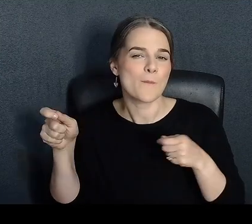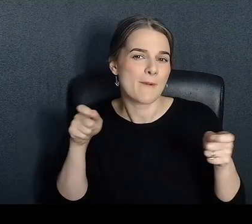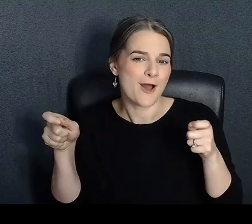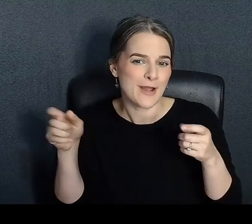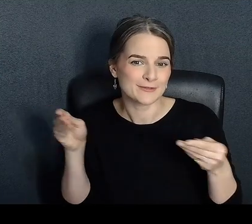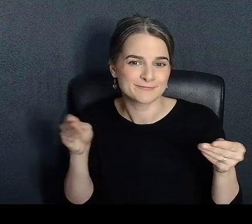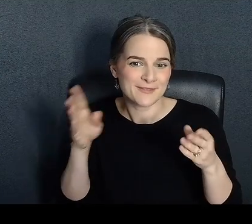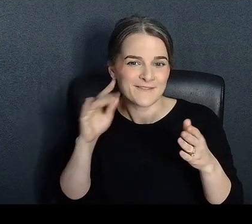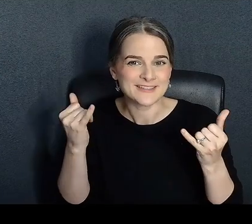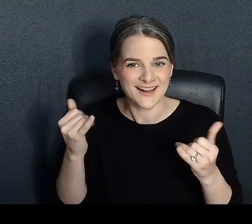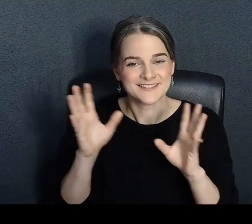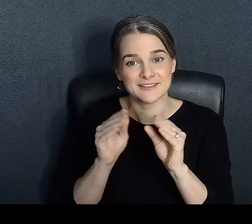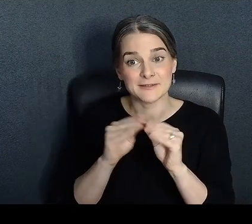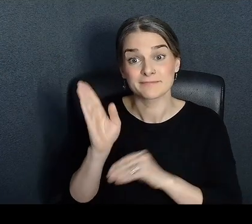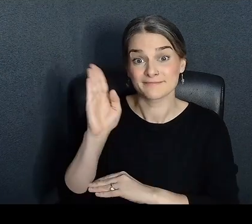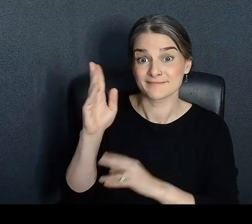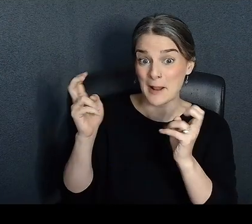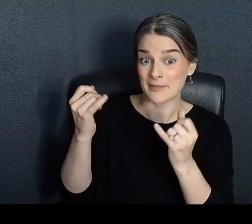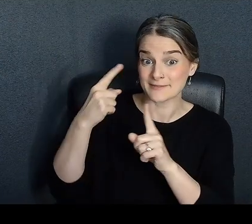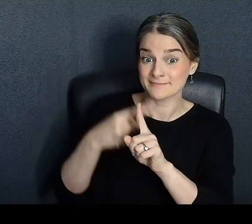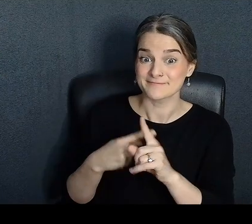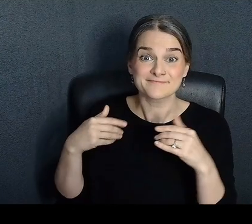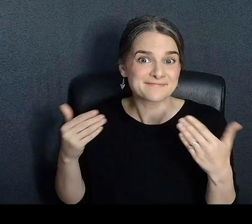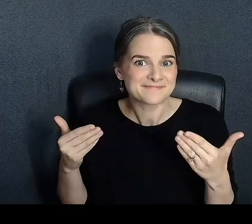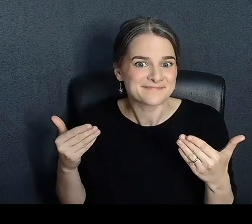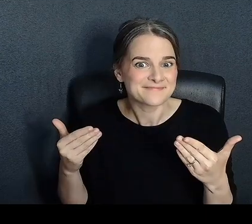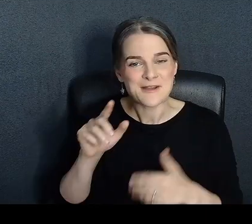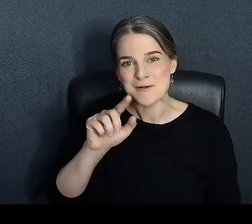Our presentation topic this month is Tools For Hearing.